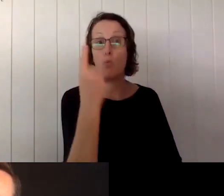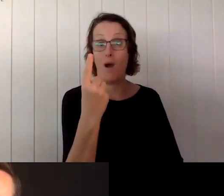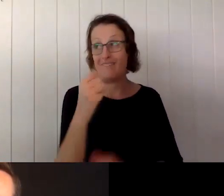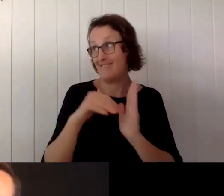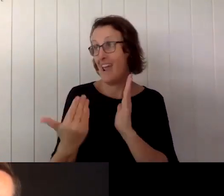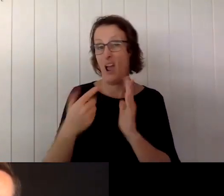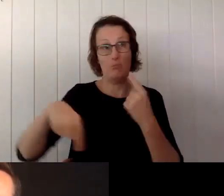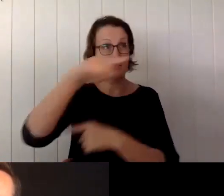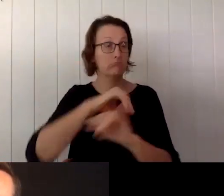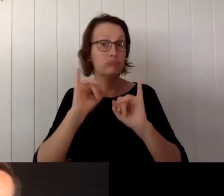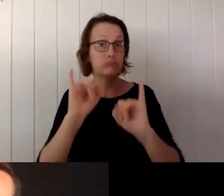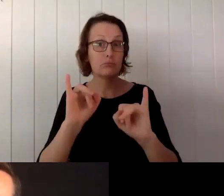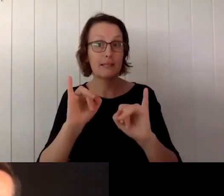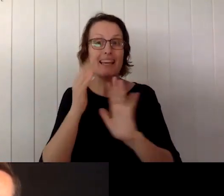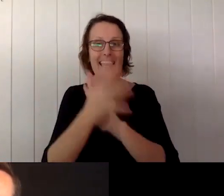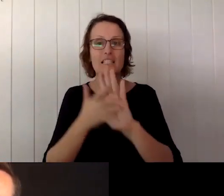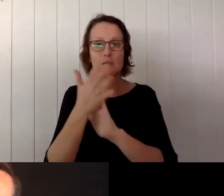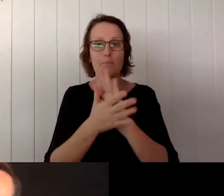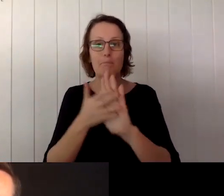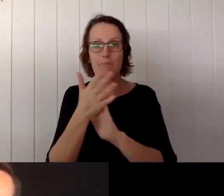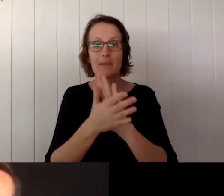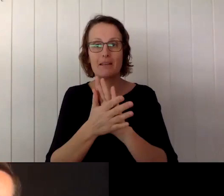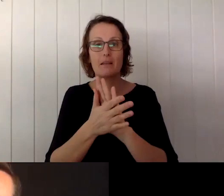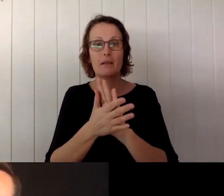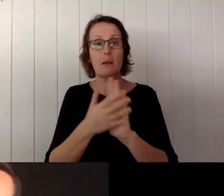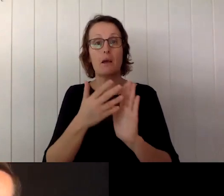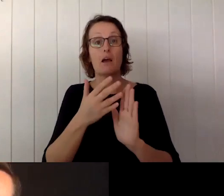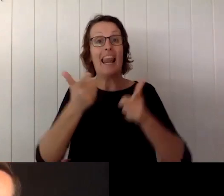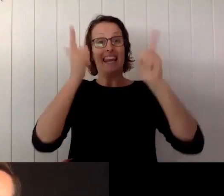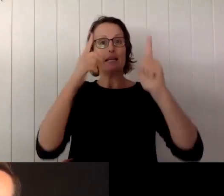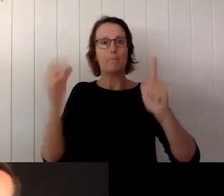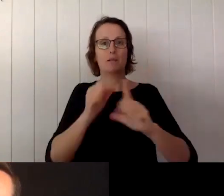time is to leave more space and have more silence. This is a tip, again -